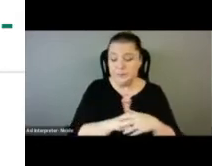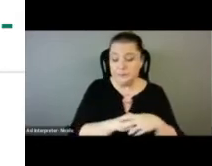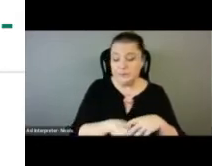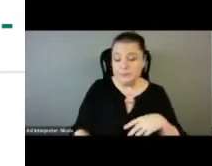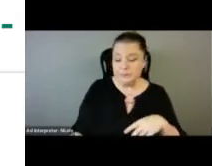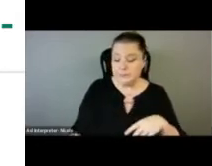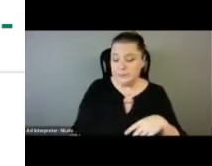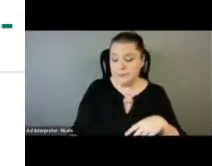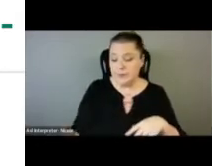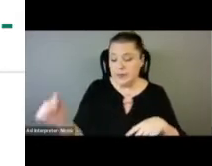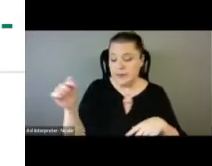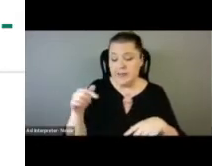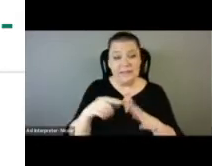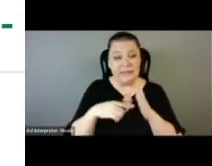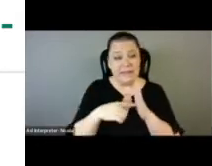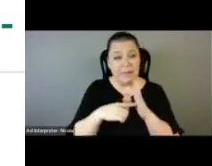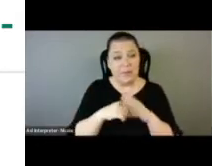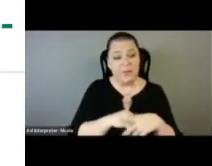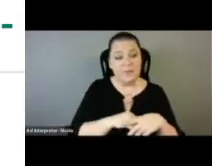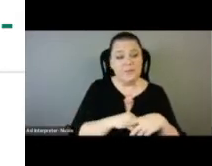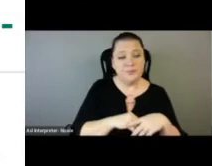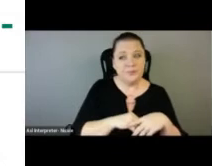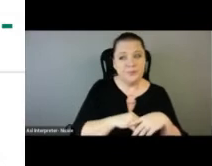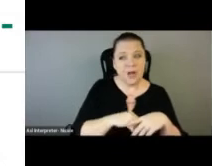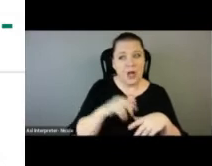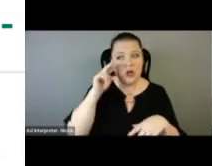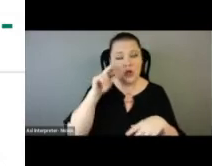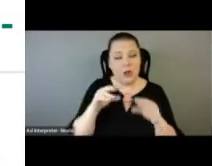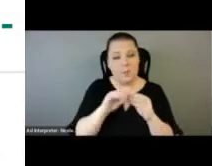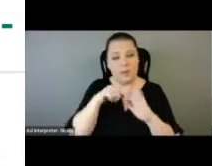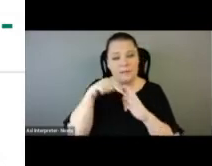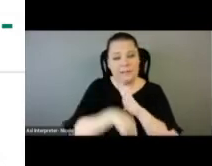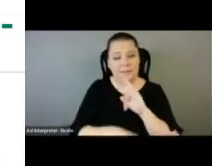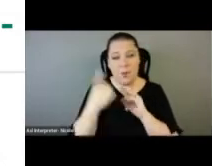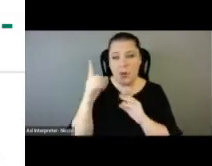So this is an example of looking deeper at one specific items. So